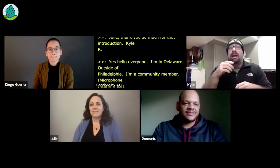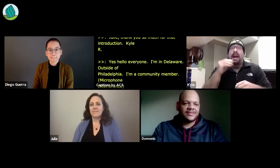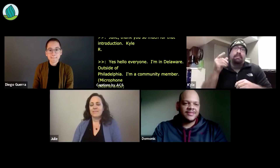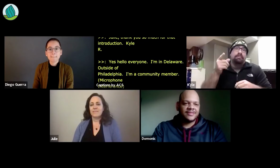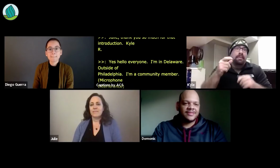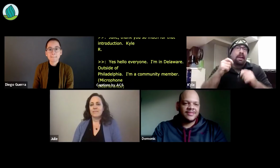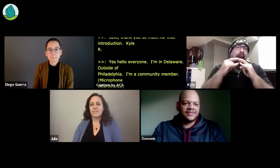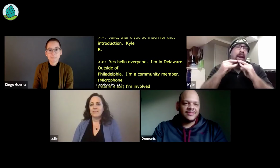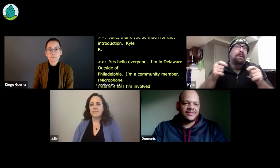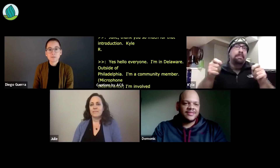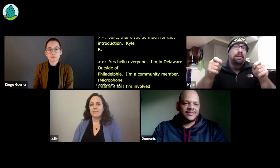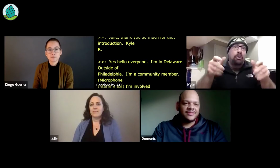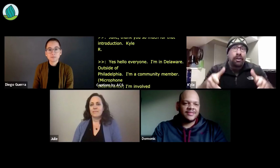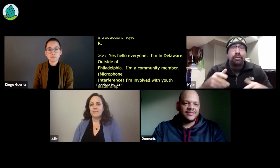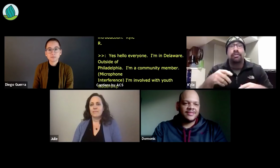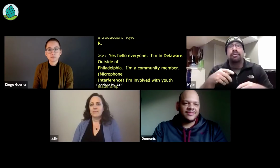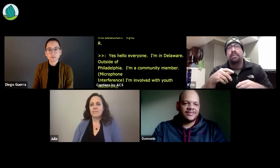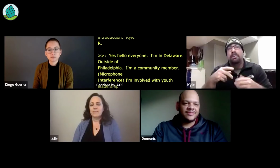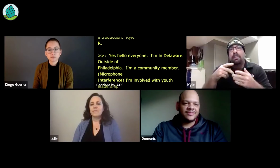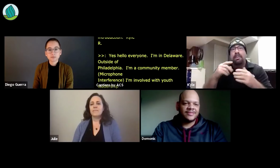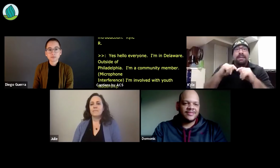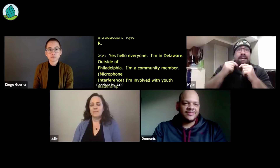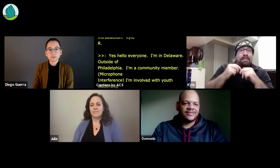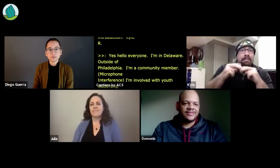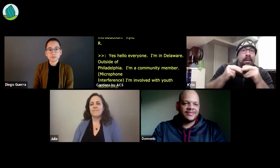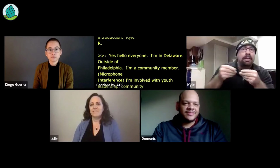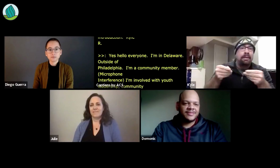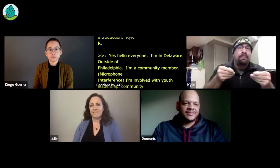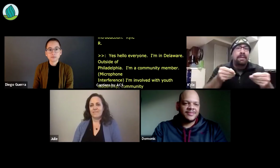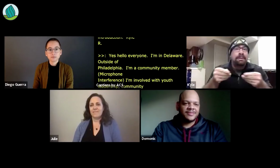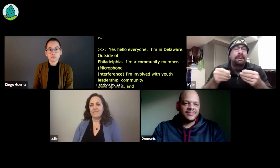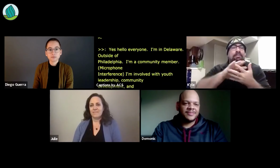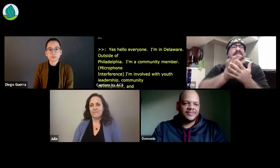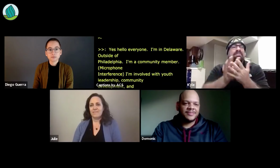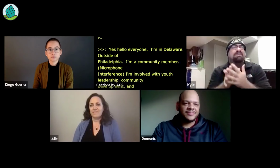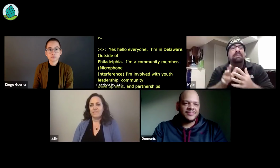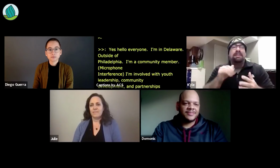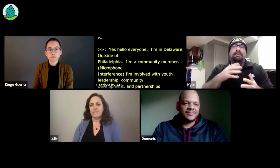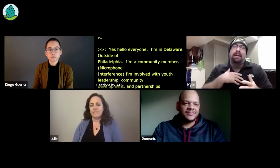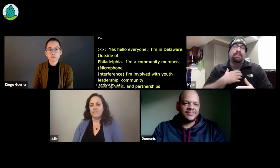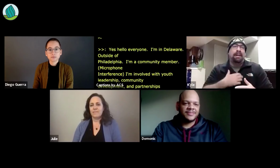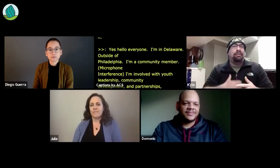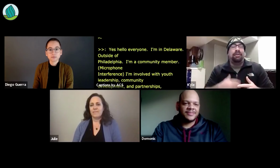and a camp director, team building facilitator, and a whole host of different things, and that is my passion.